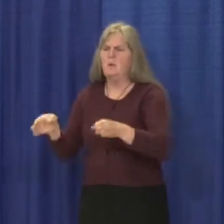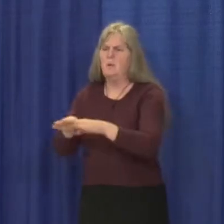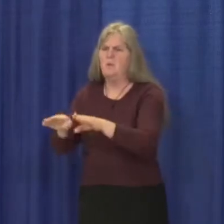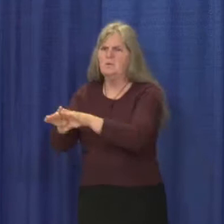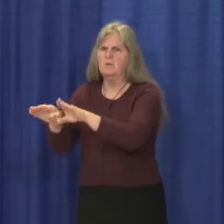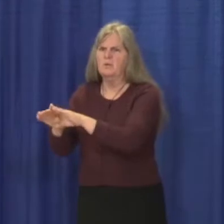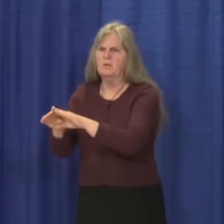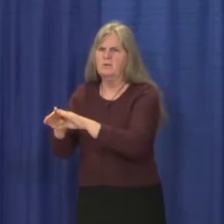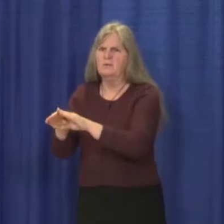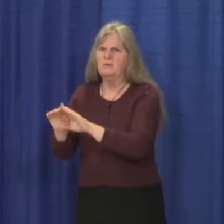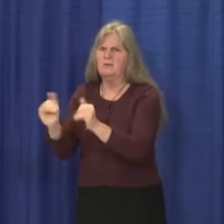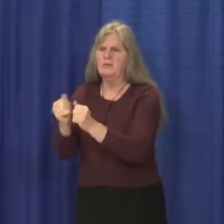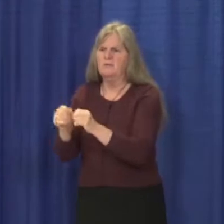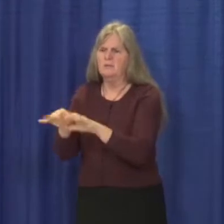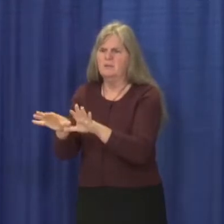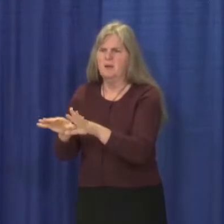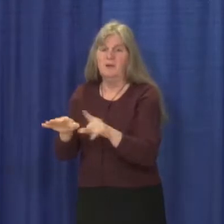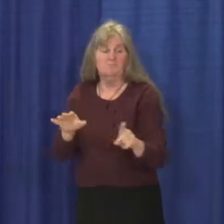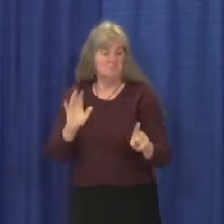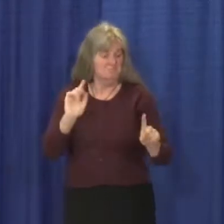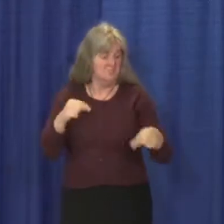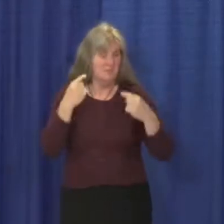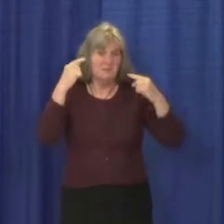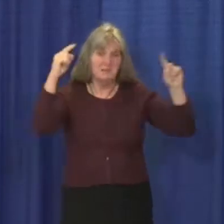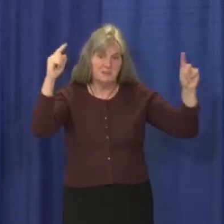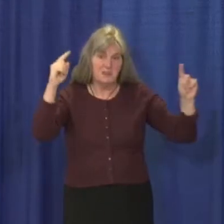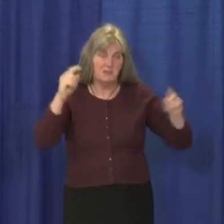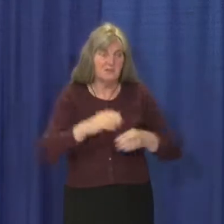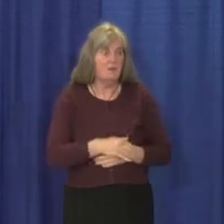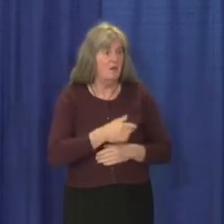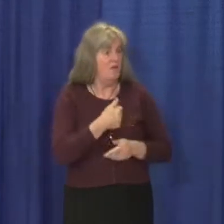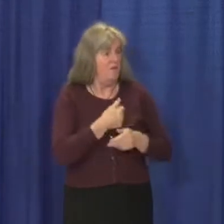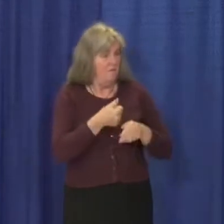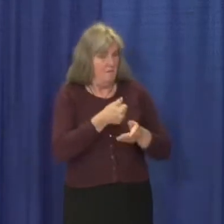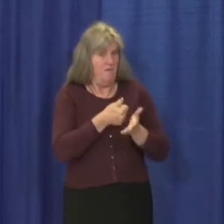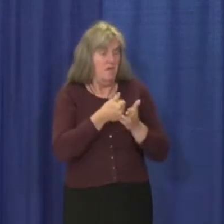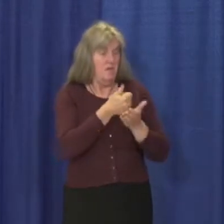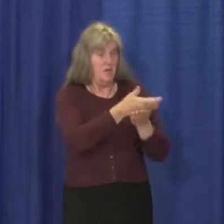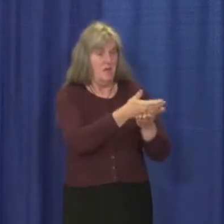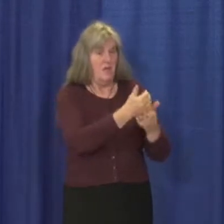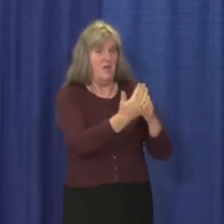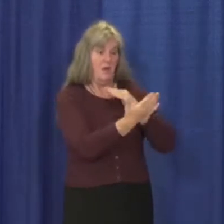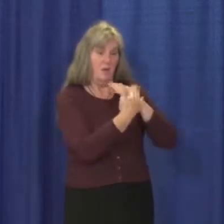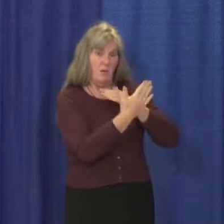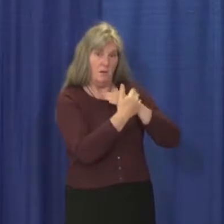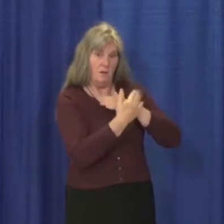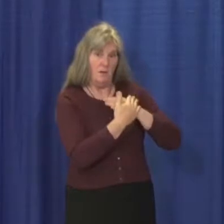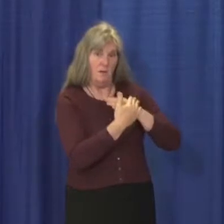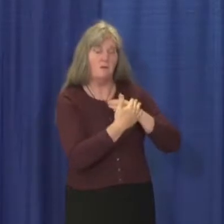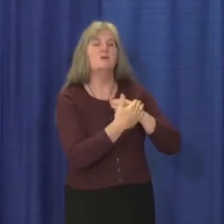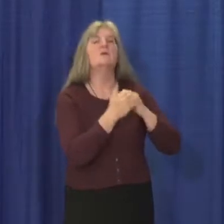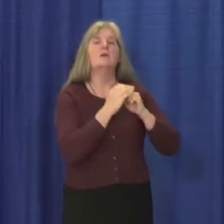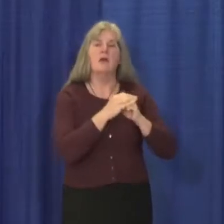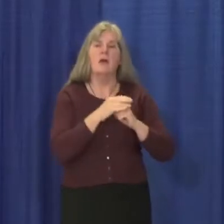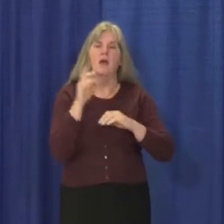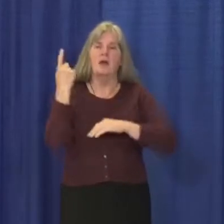successful and following the recommendations of the Chief Medical Officer of Health daycares canal welcome all